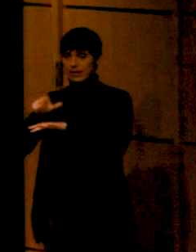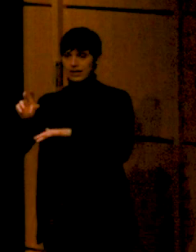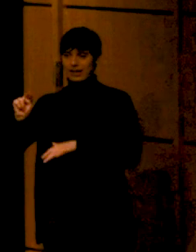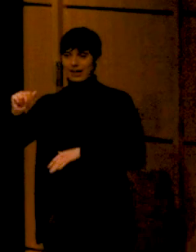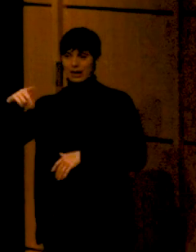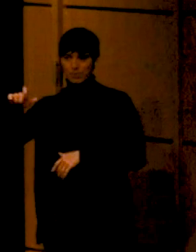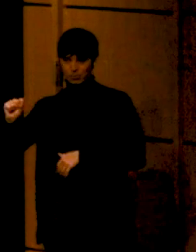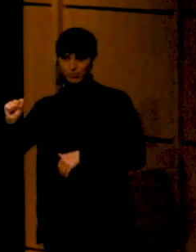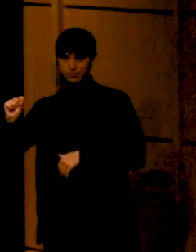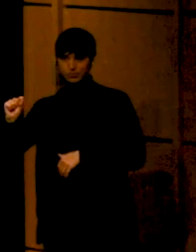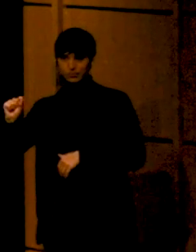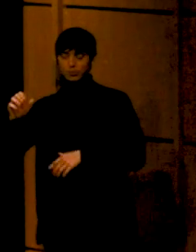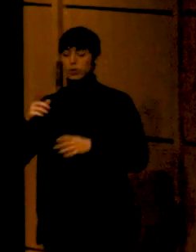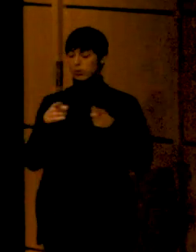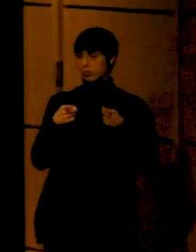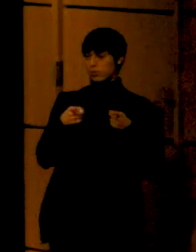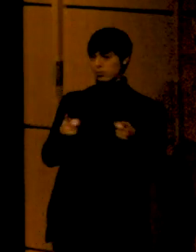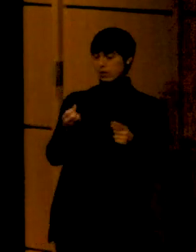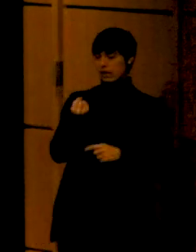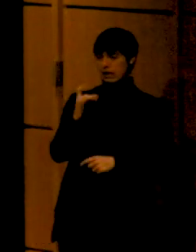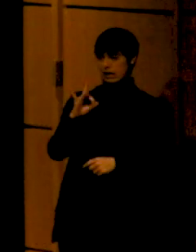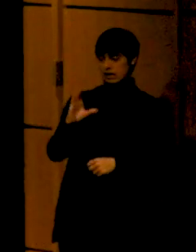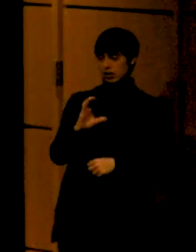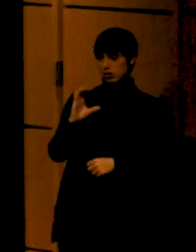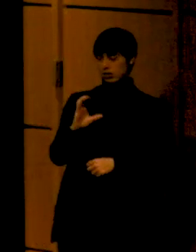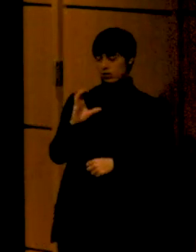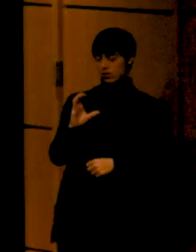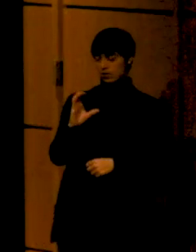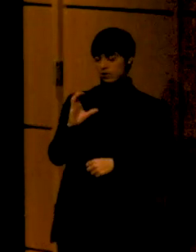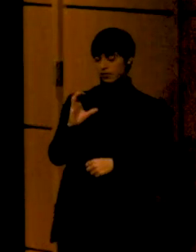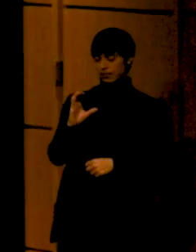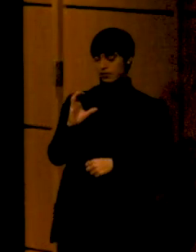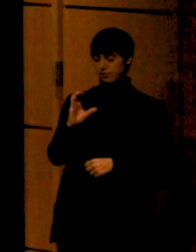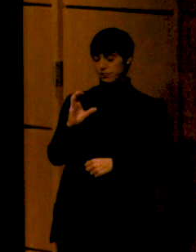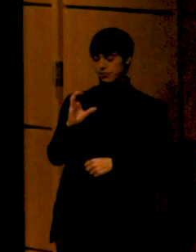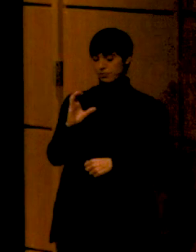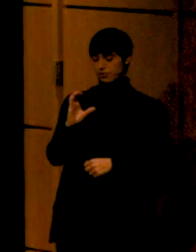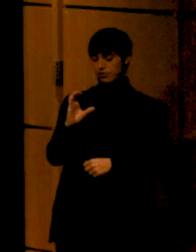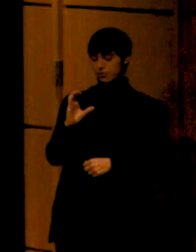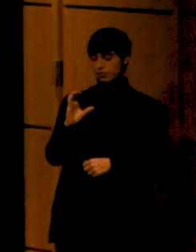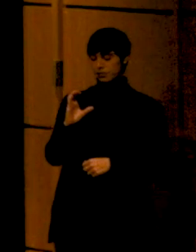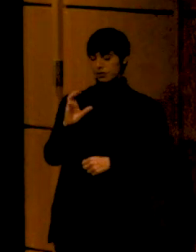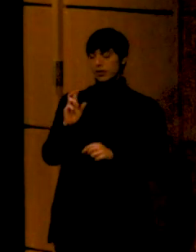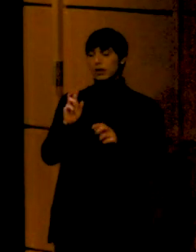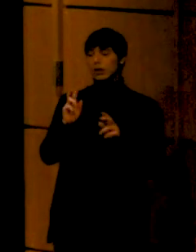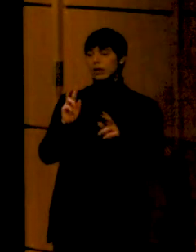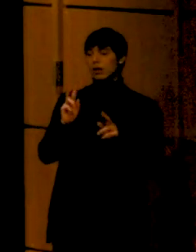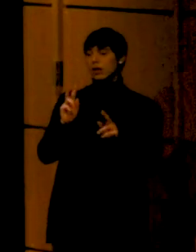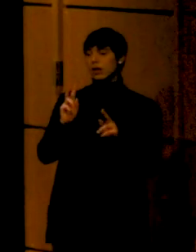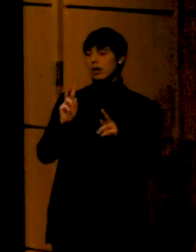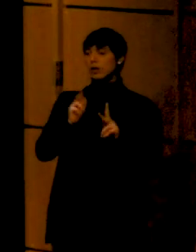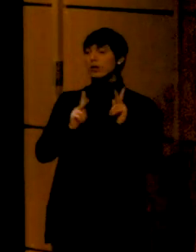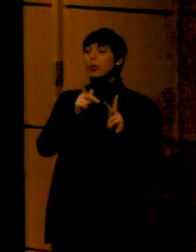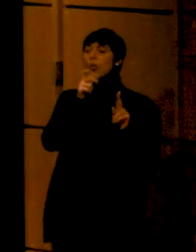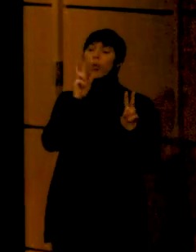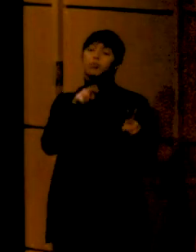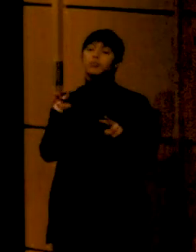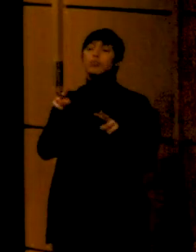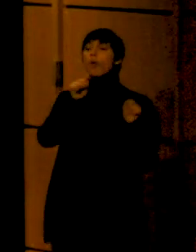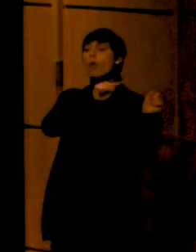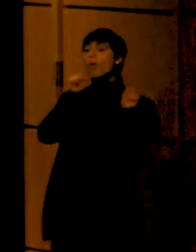In the 18th century, people on the Grand Tour went down to Naples hoping to be able to witness